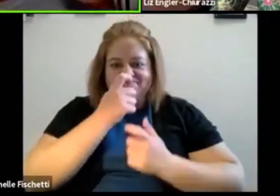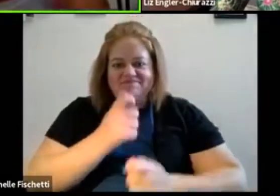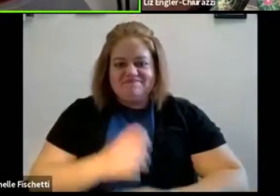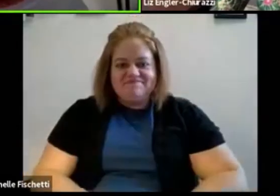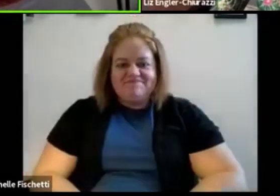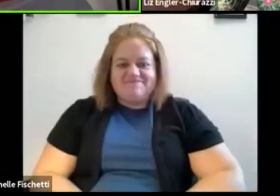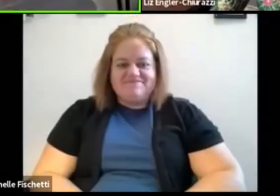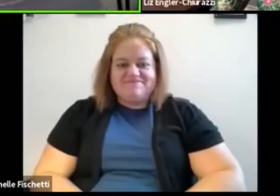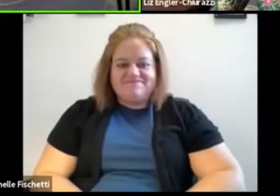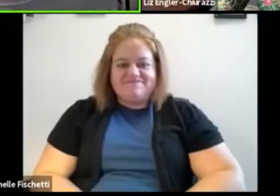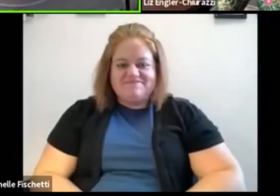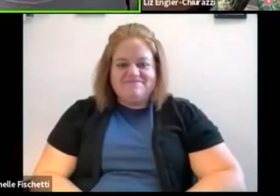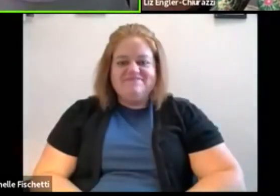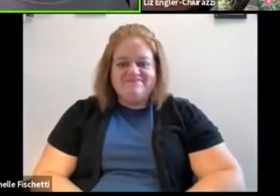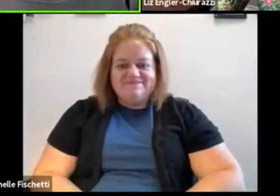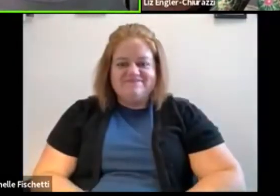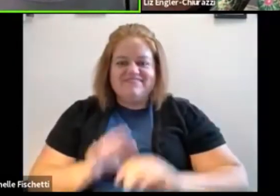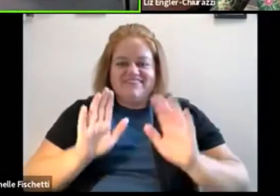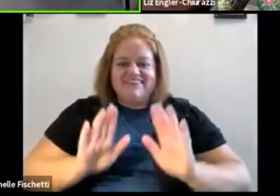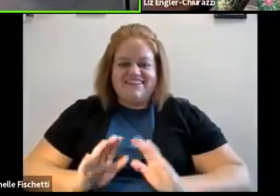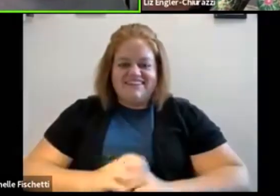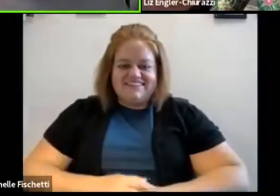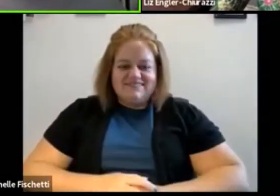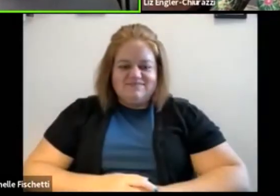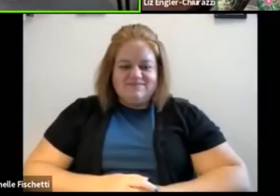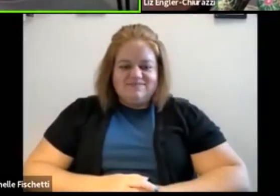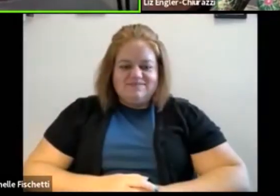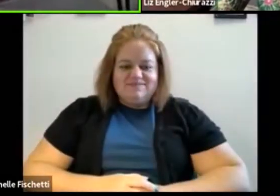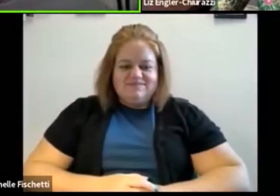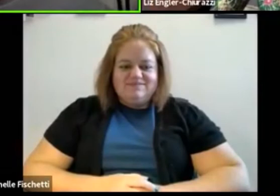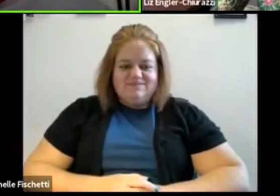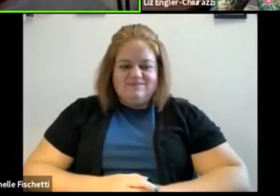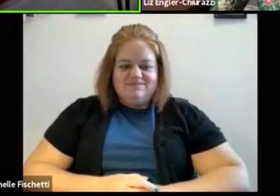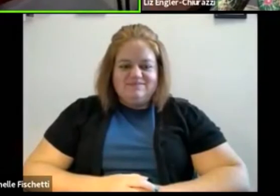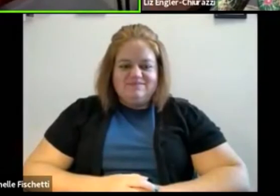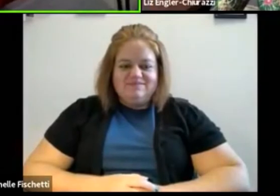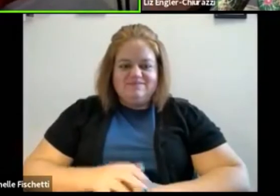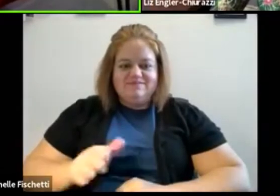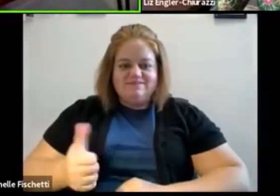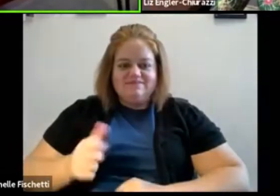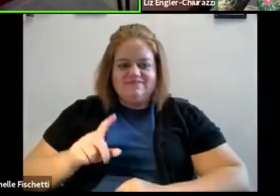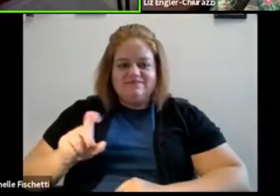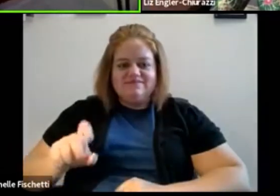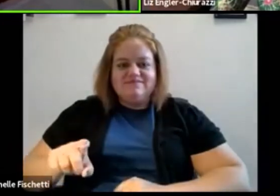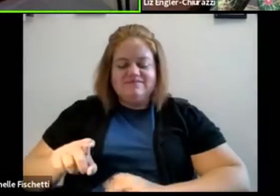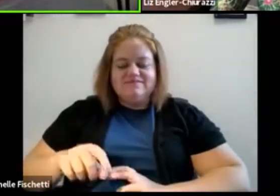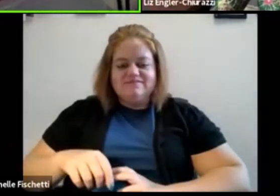mind-blowing fantastic work. We also got a question that folks wanted to know